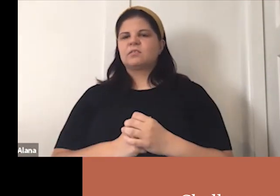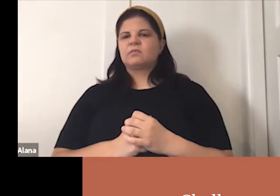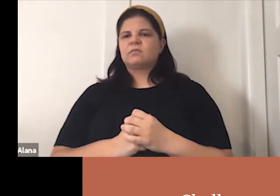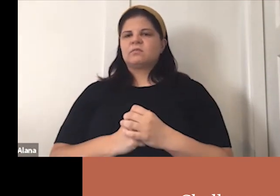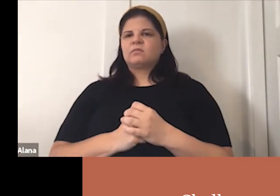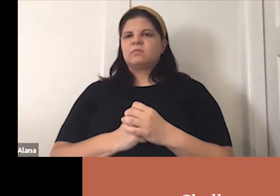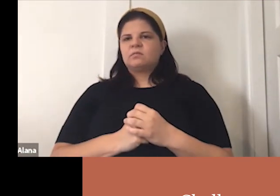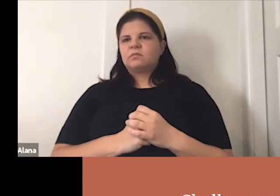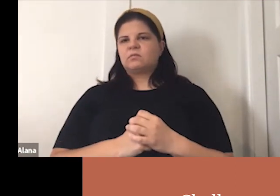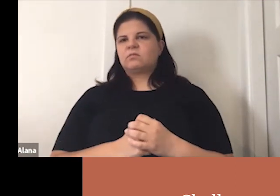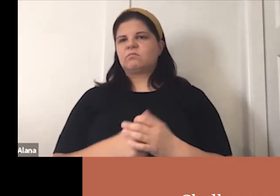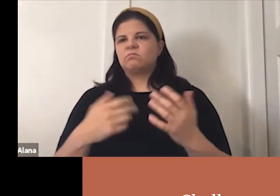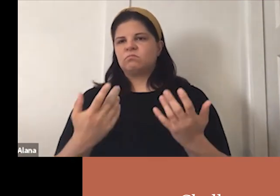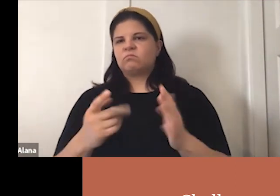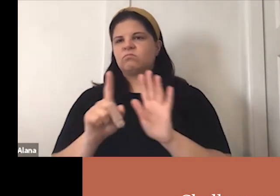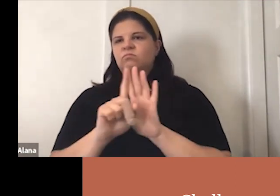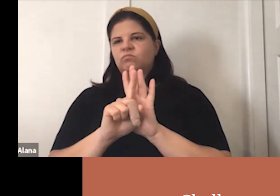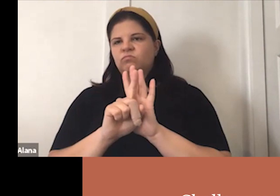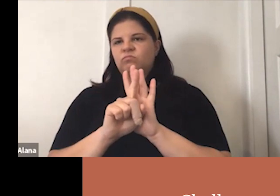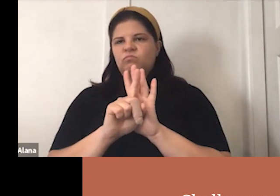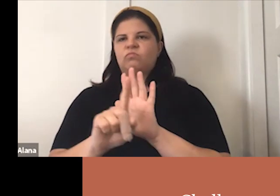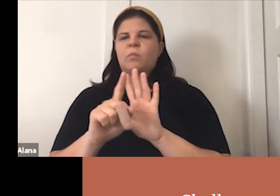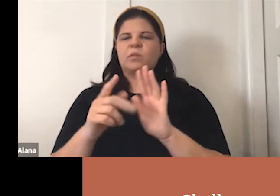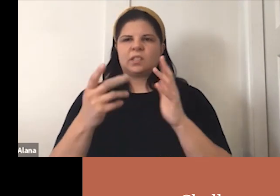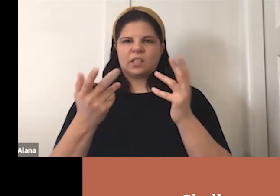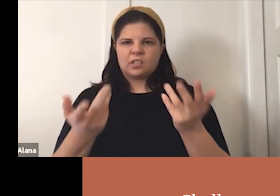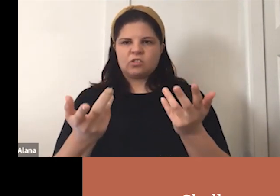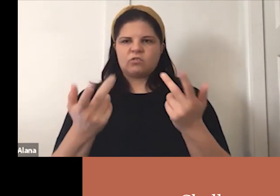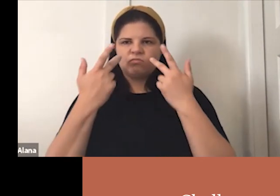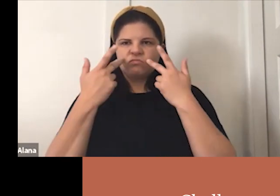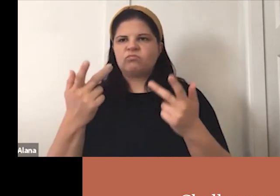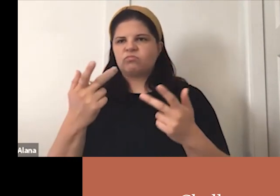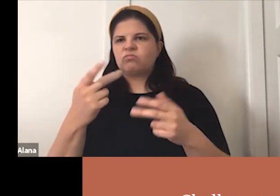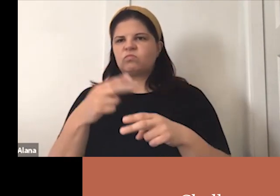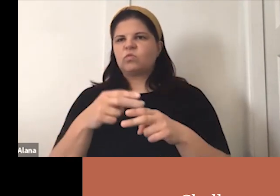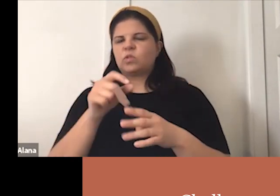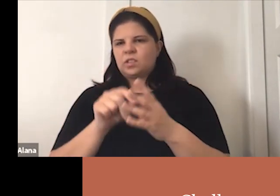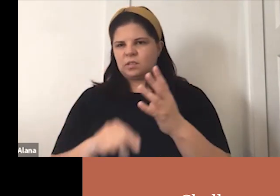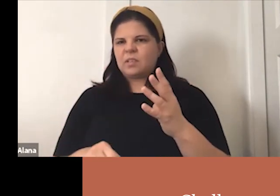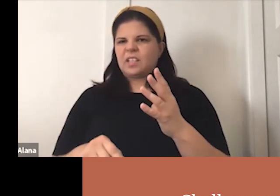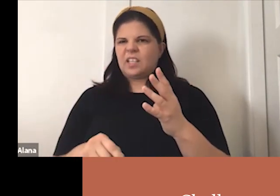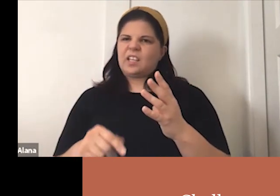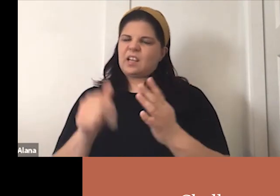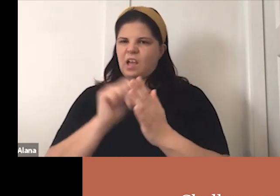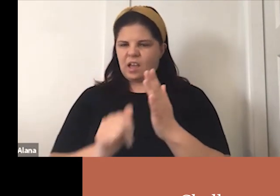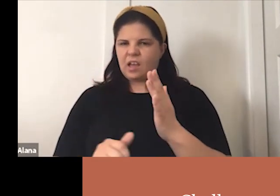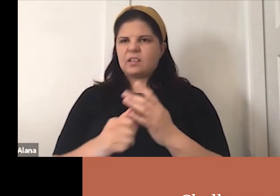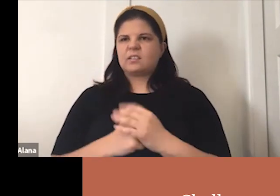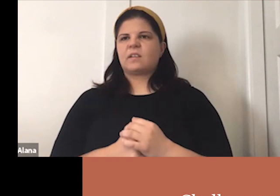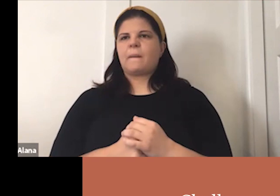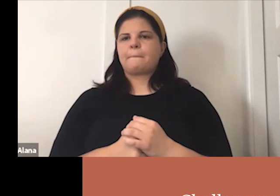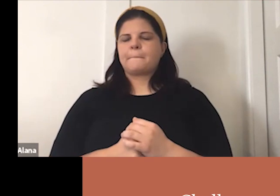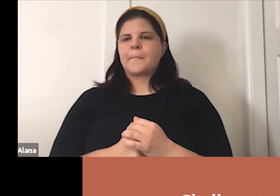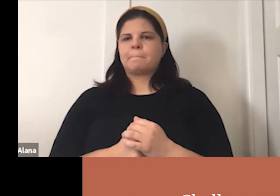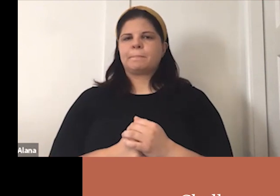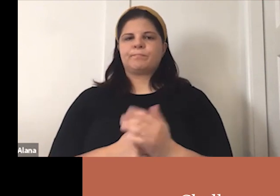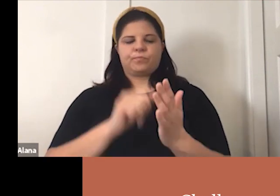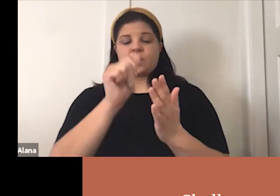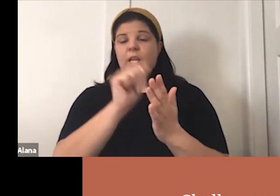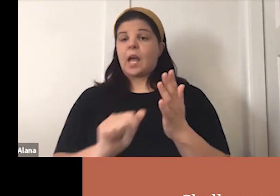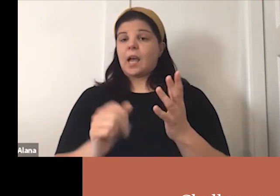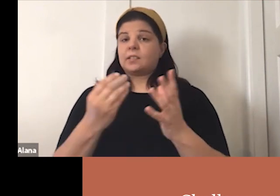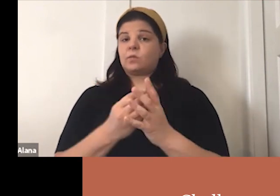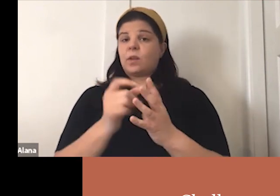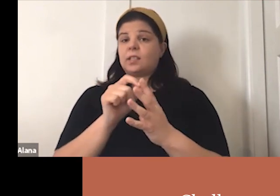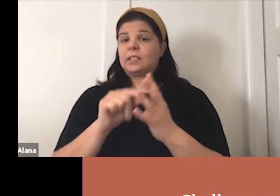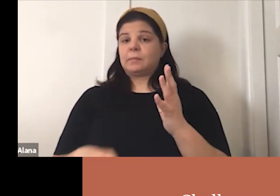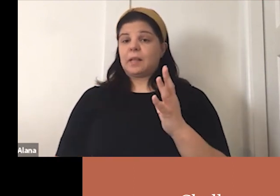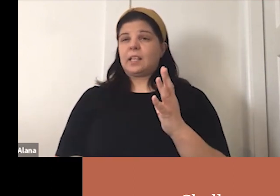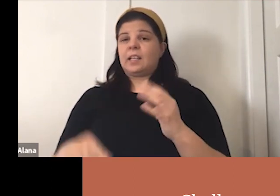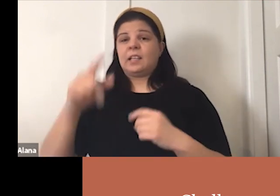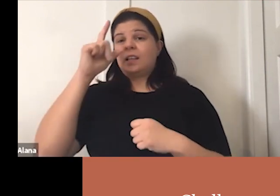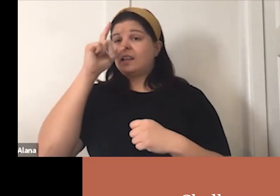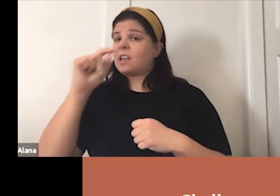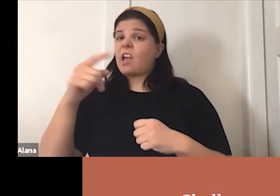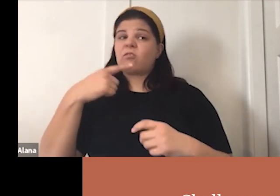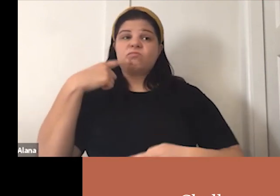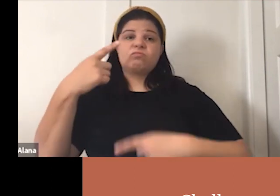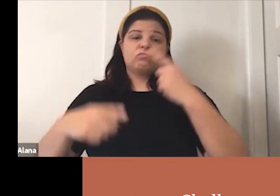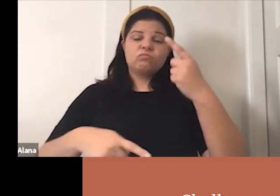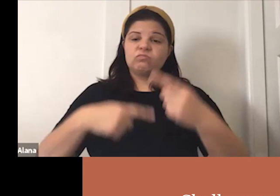disability in art and basically often artists with disability can be telling stories about